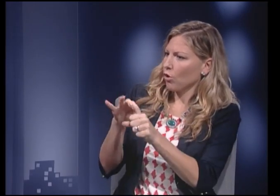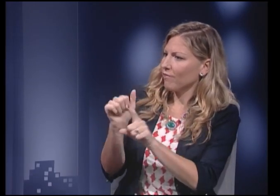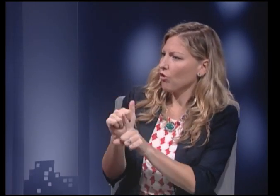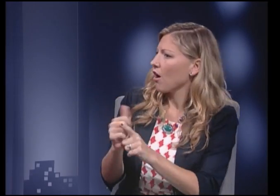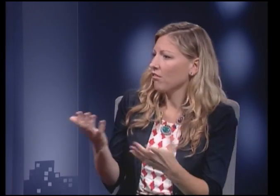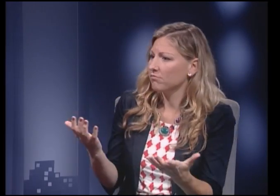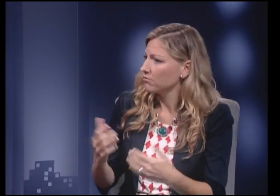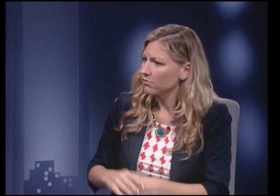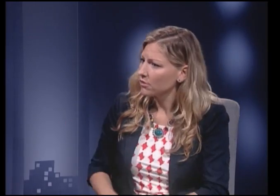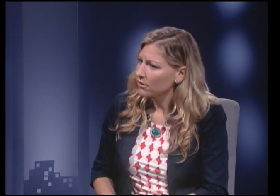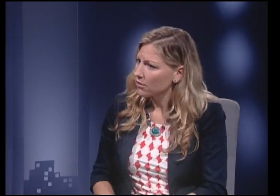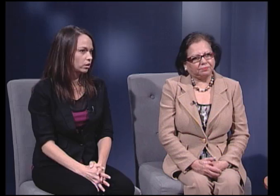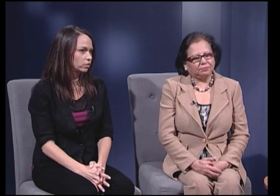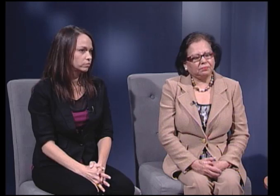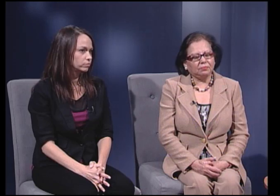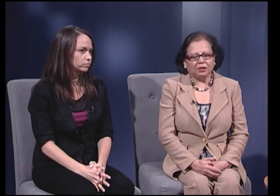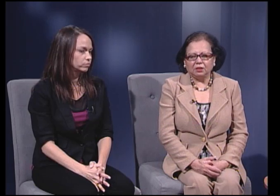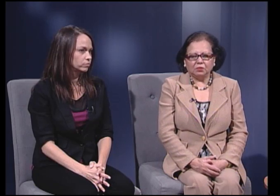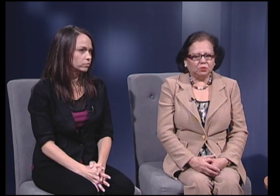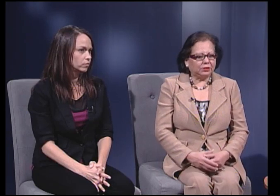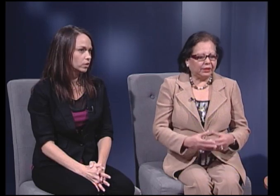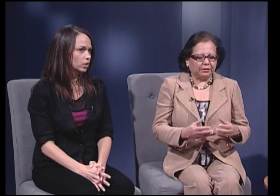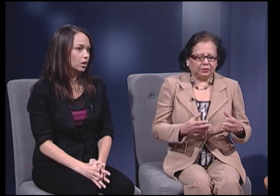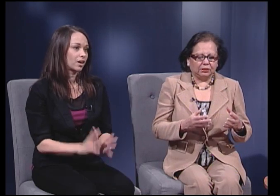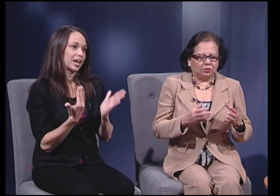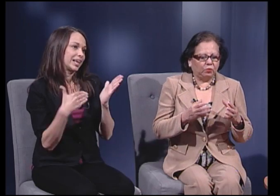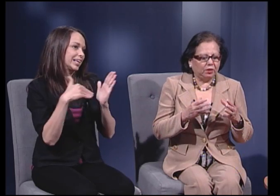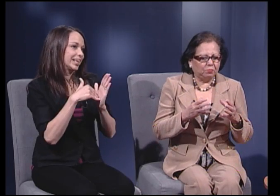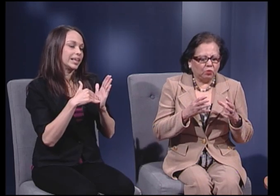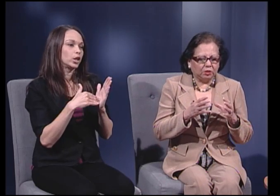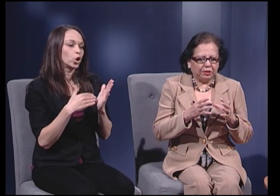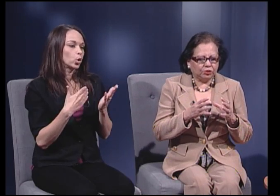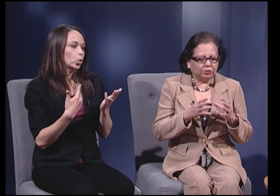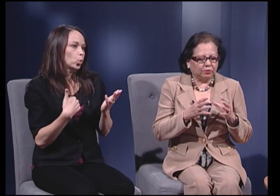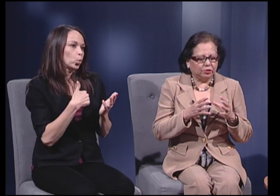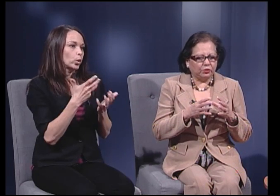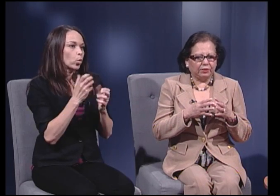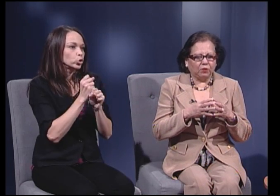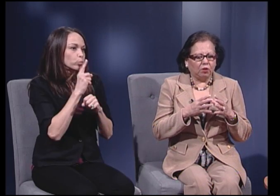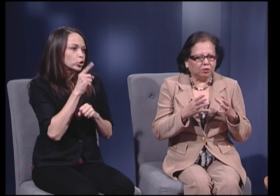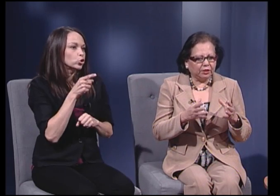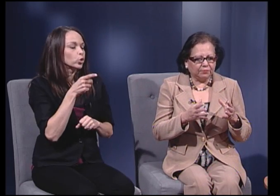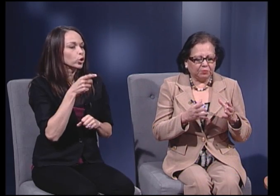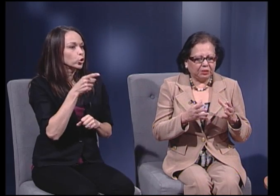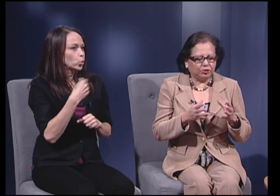when it comes to voter fraud? Once again, we want to make sure that you have all the information--